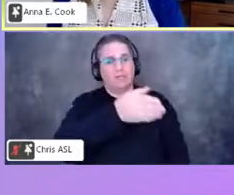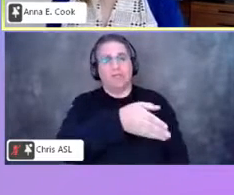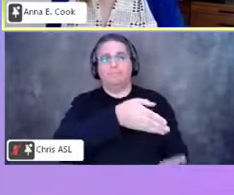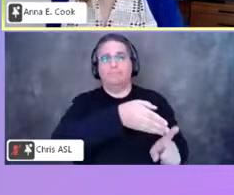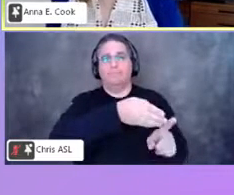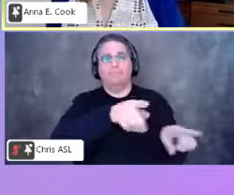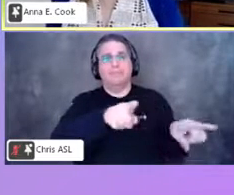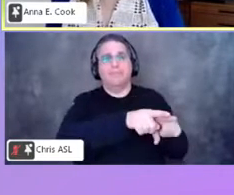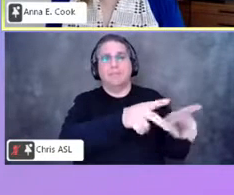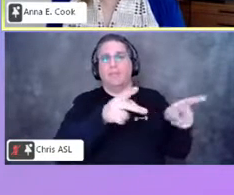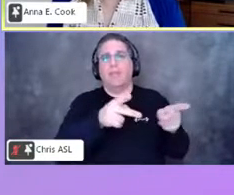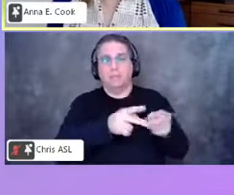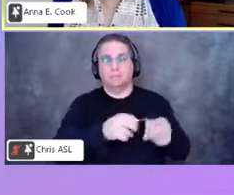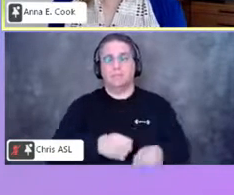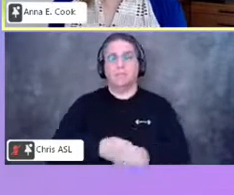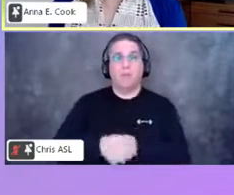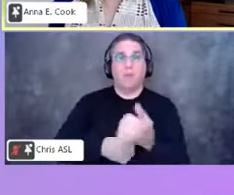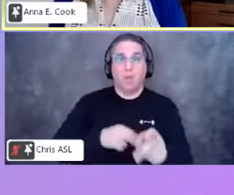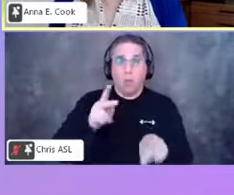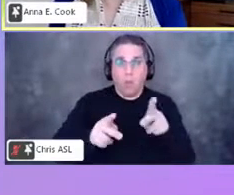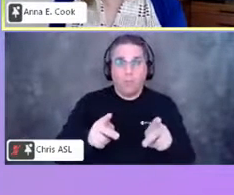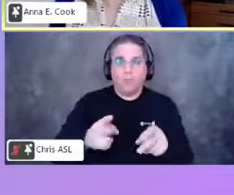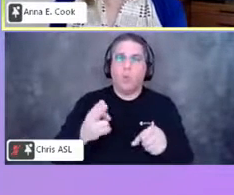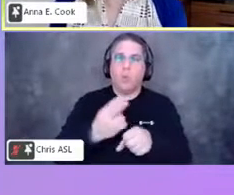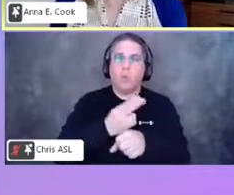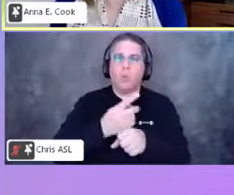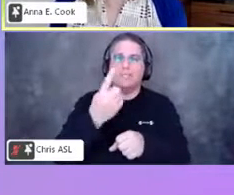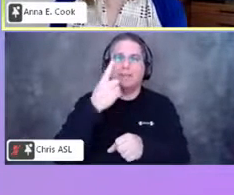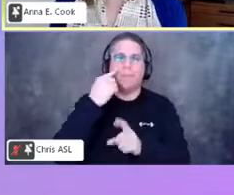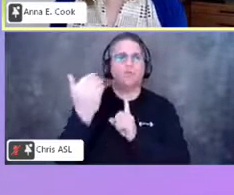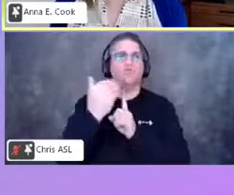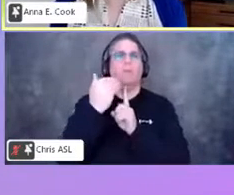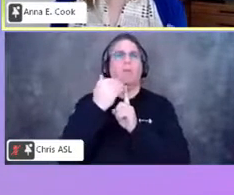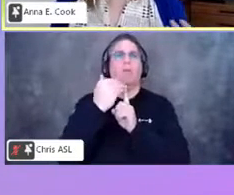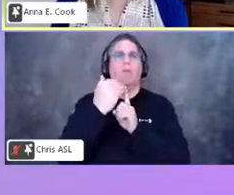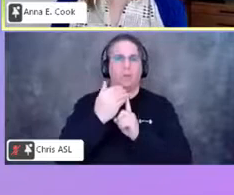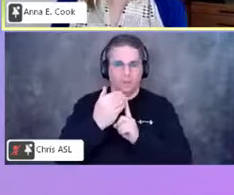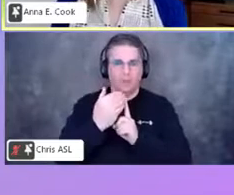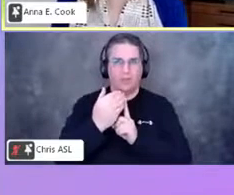some people may use reminders to help them remember where their keys are either through